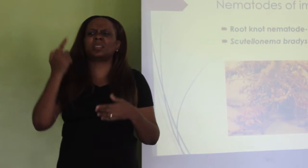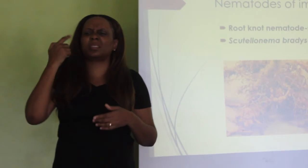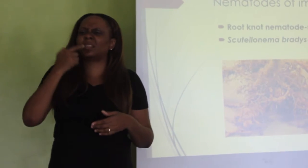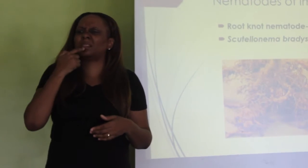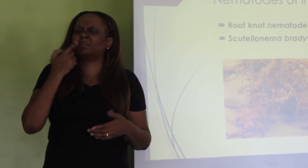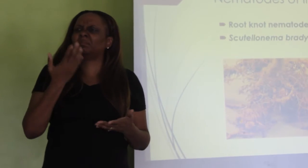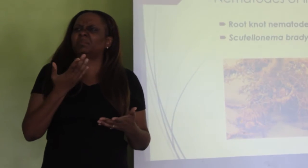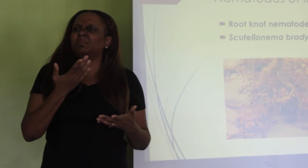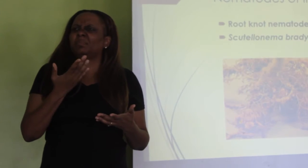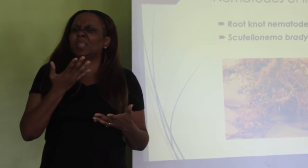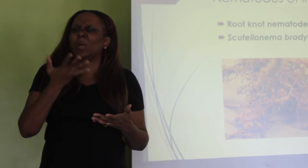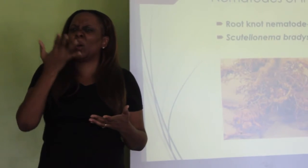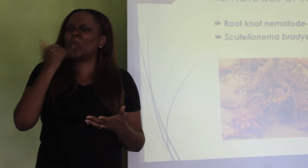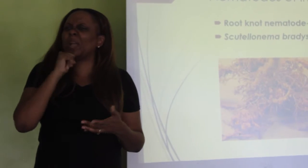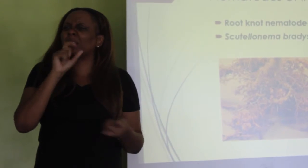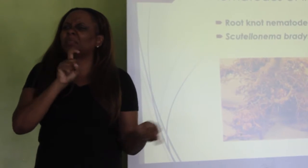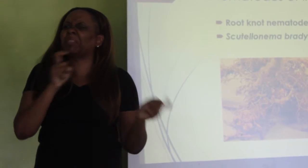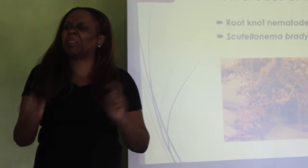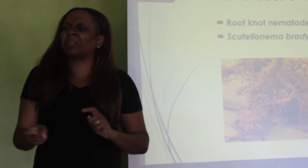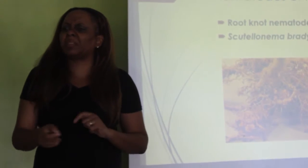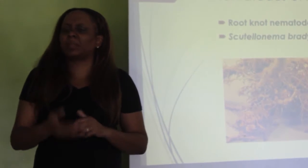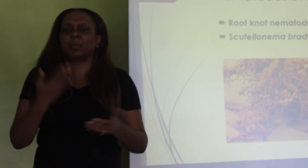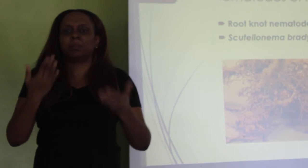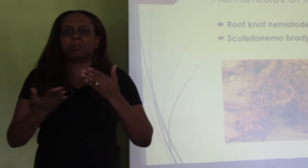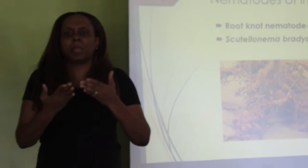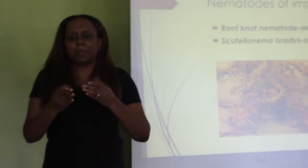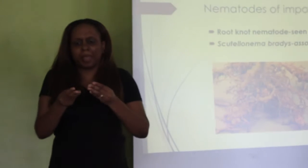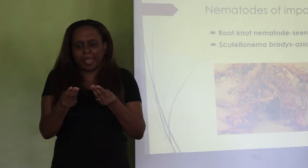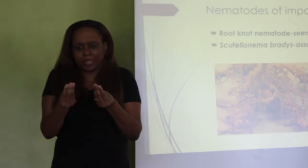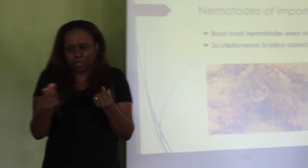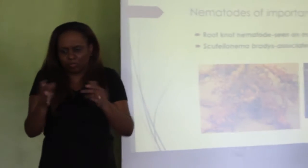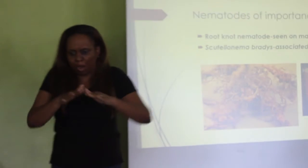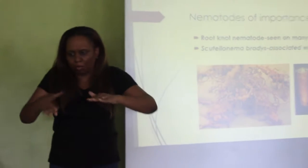of your plant so sometimes when you're having a big effect and you don't understand what is